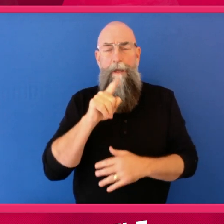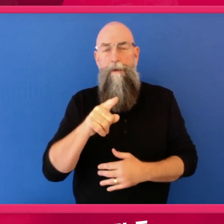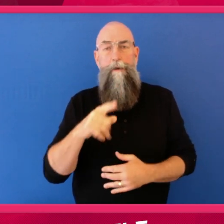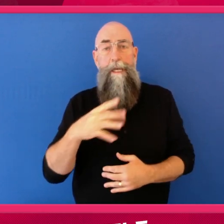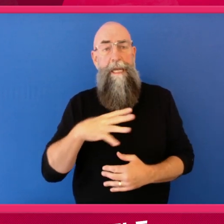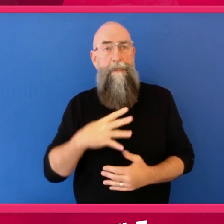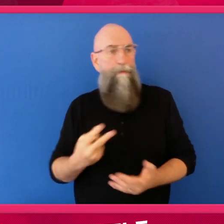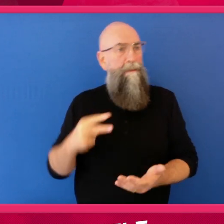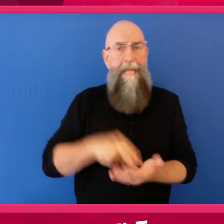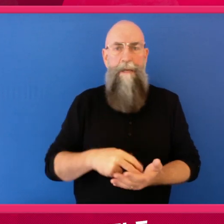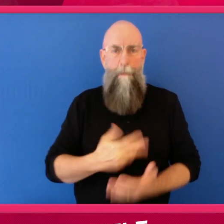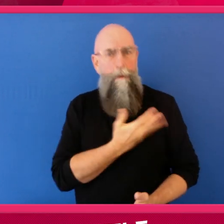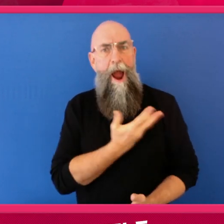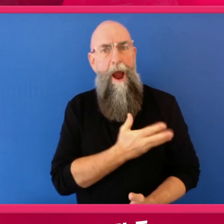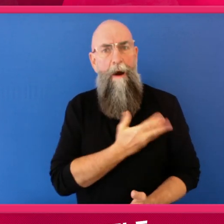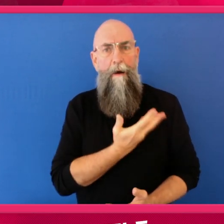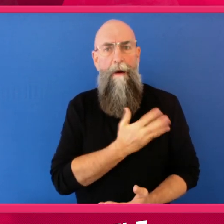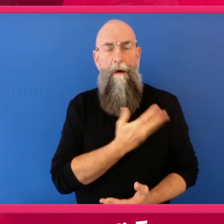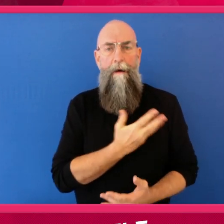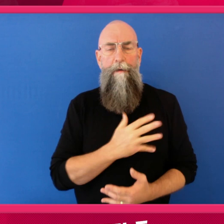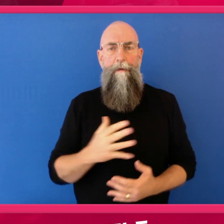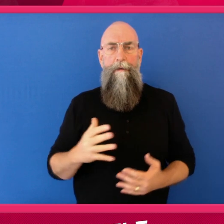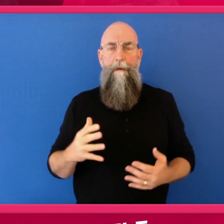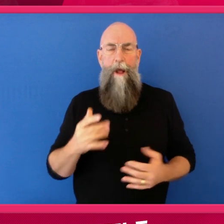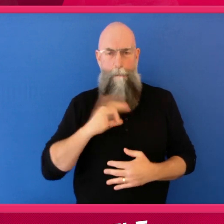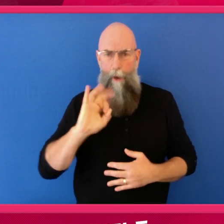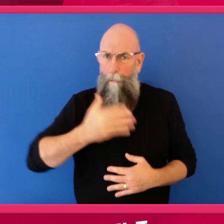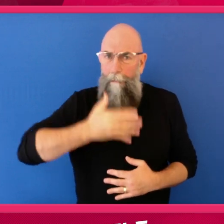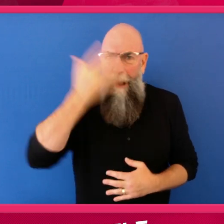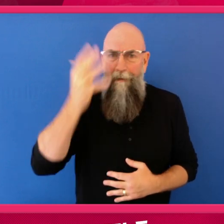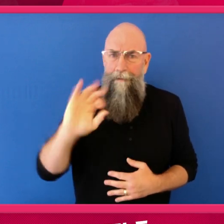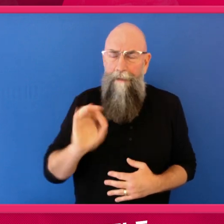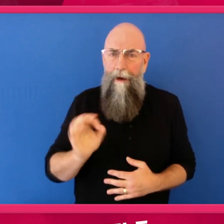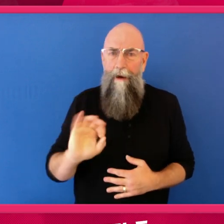like, I'm not going to be embarrassed because now I can say I'm a Paralympic champion. And